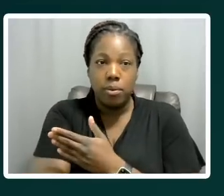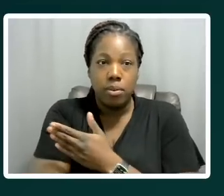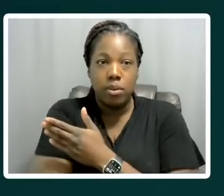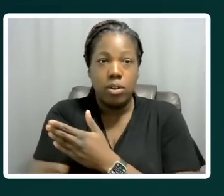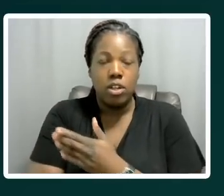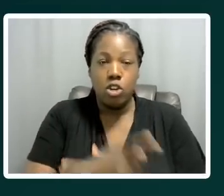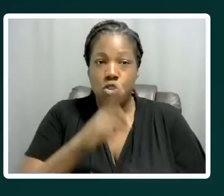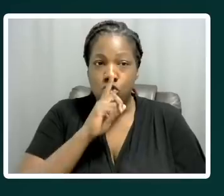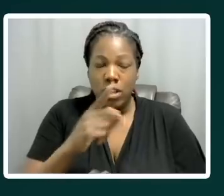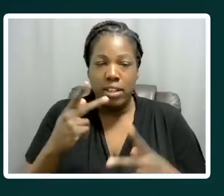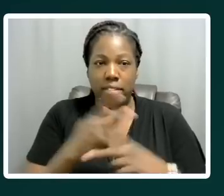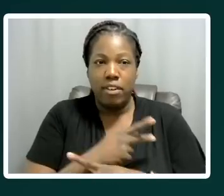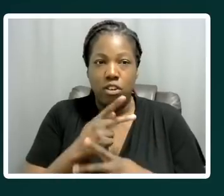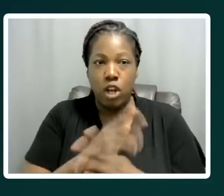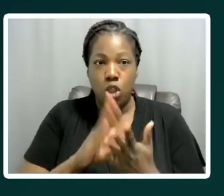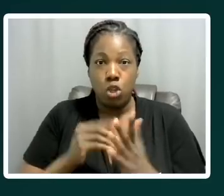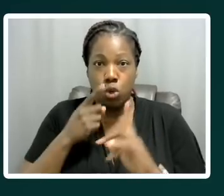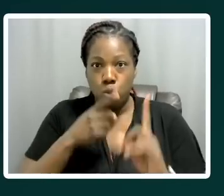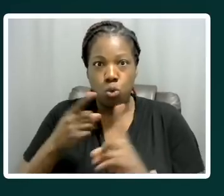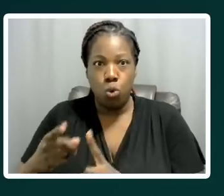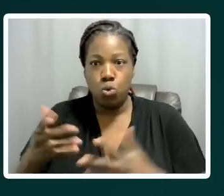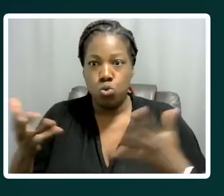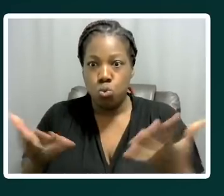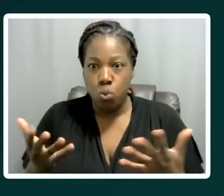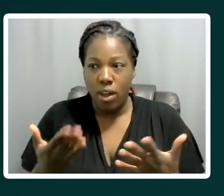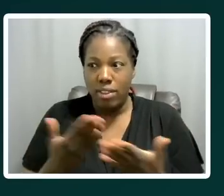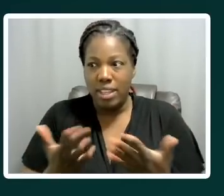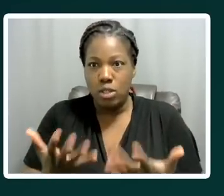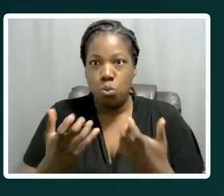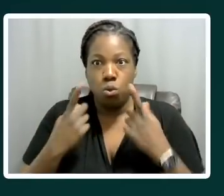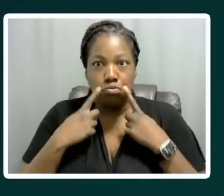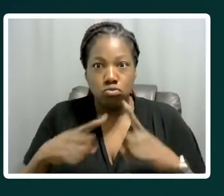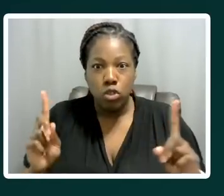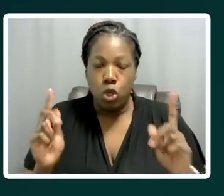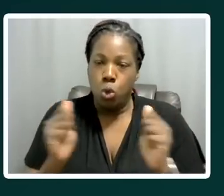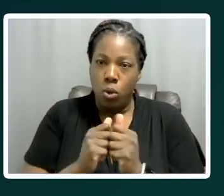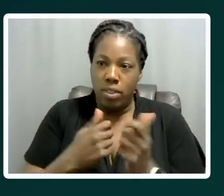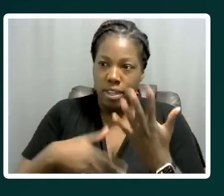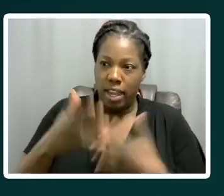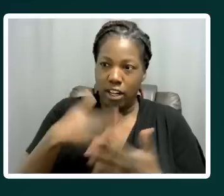what the learning goals are, what we're trying to achieve with the interactive we're creating.